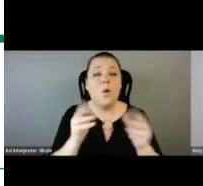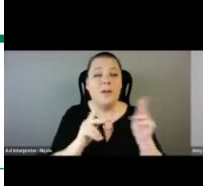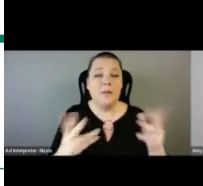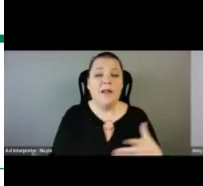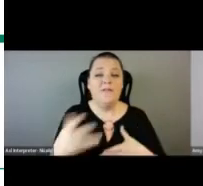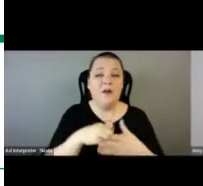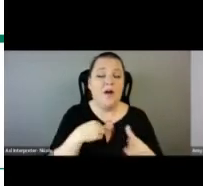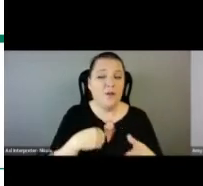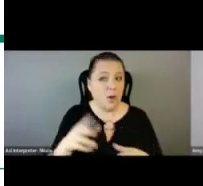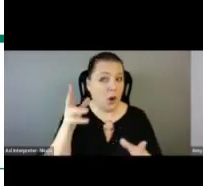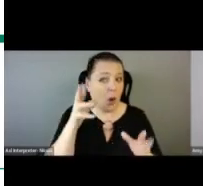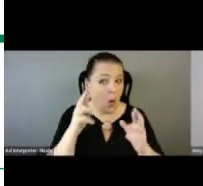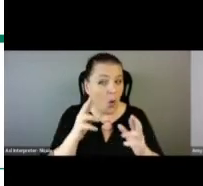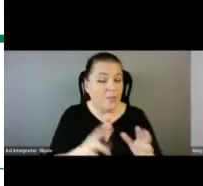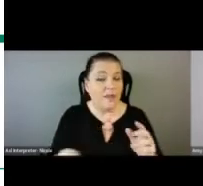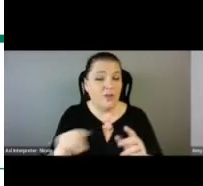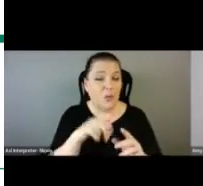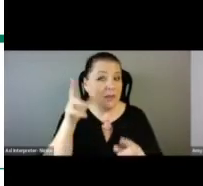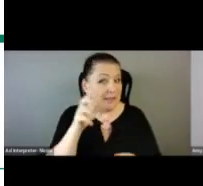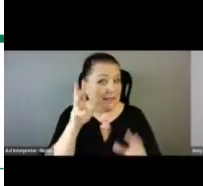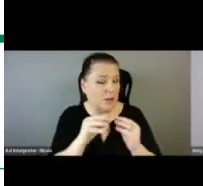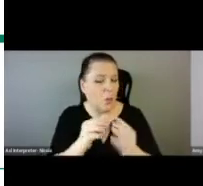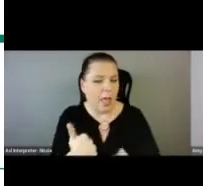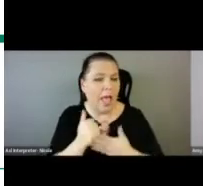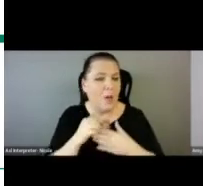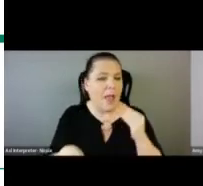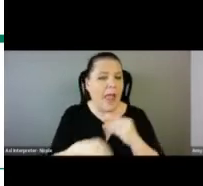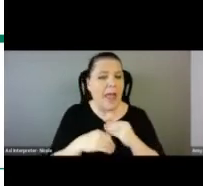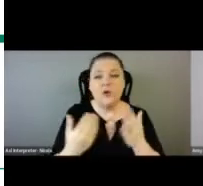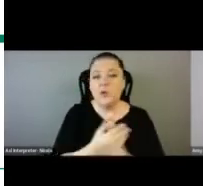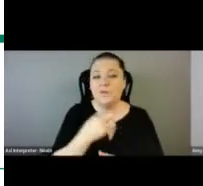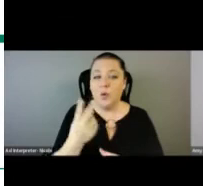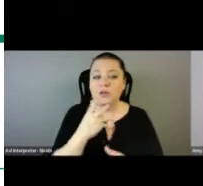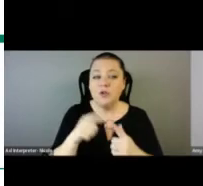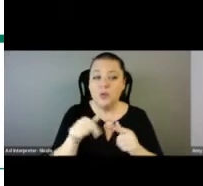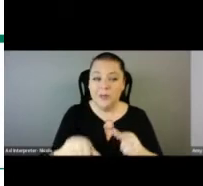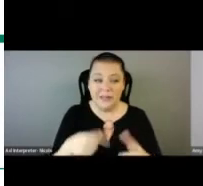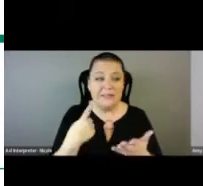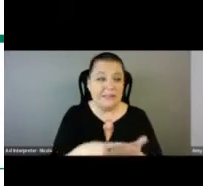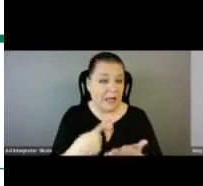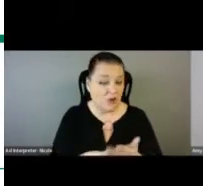listening sessions will continue to help us get new voices to the table. And that's, that's where